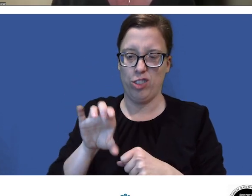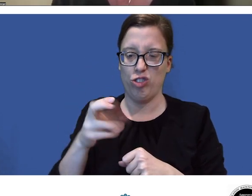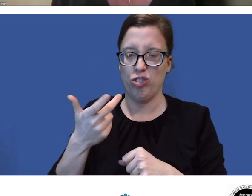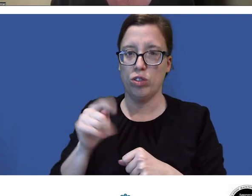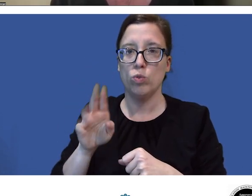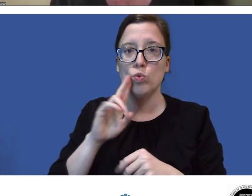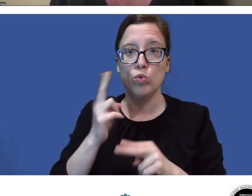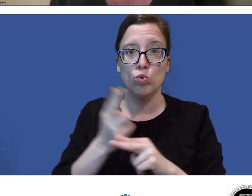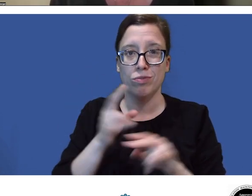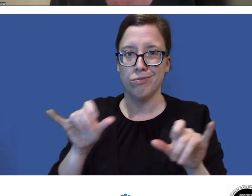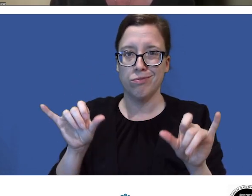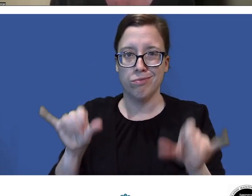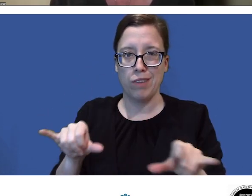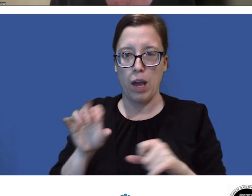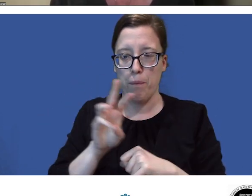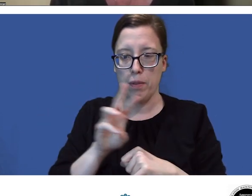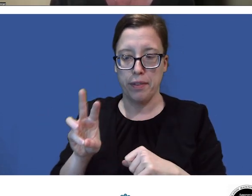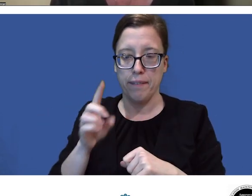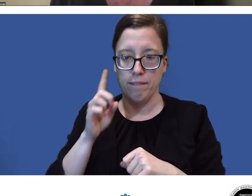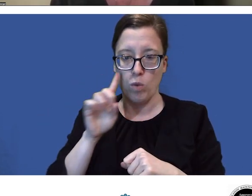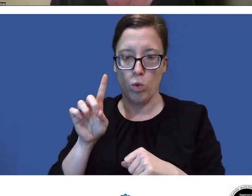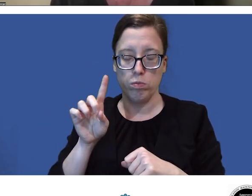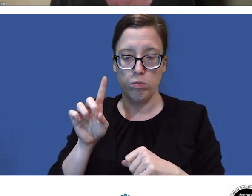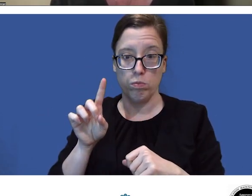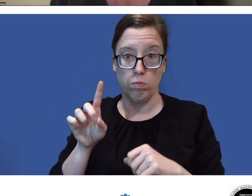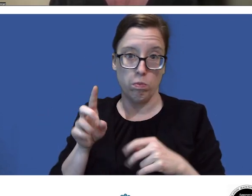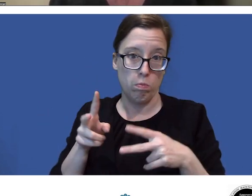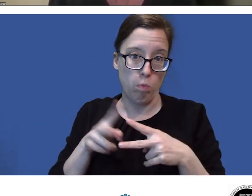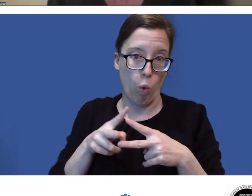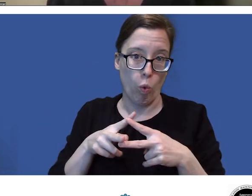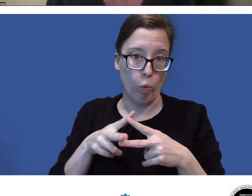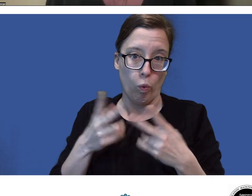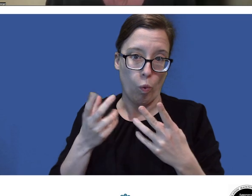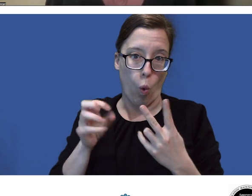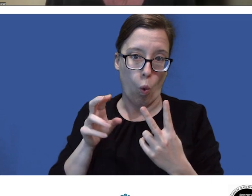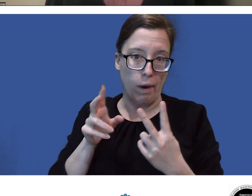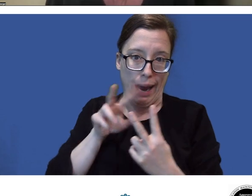And you will use the same link for... ...for both of those or either of